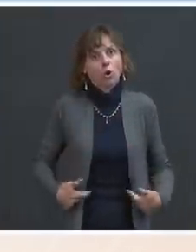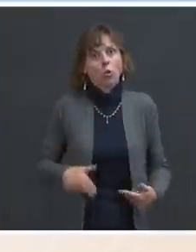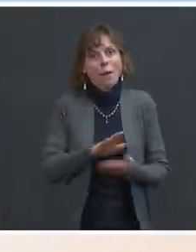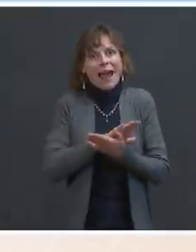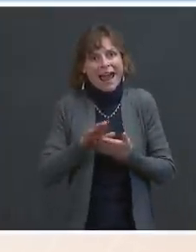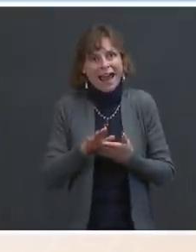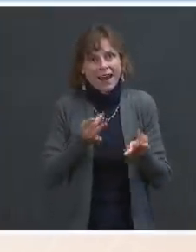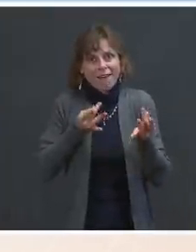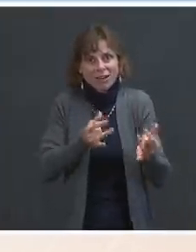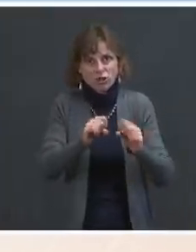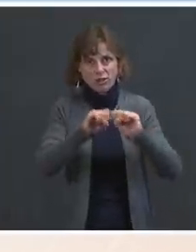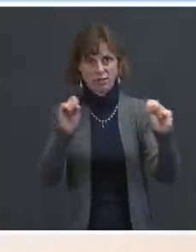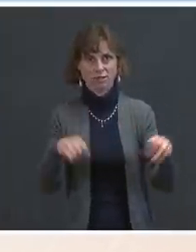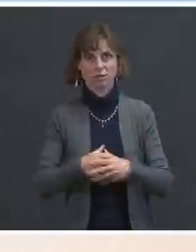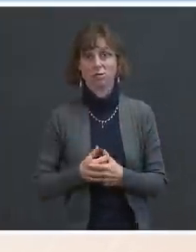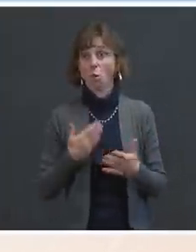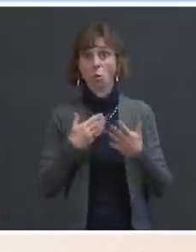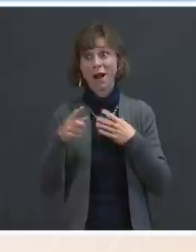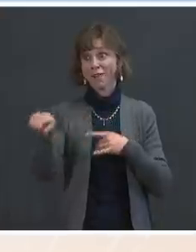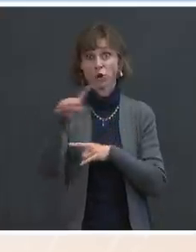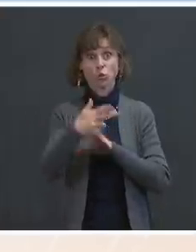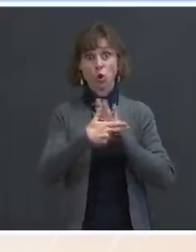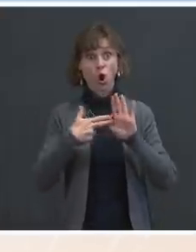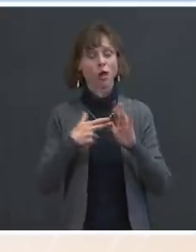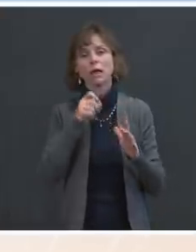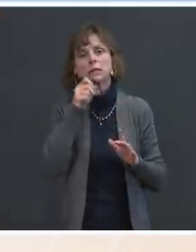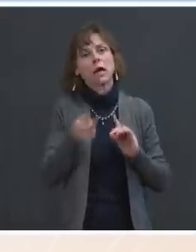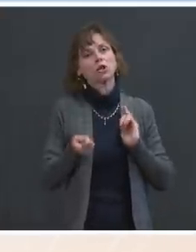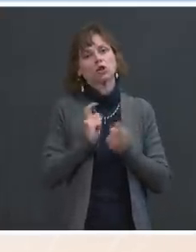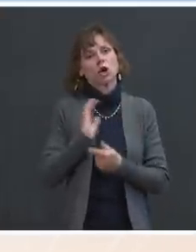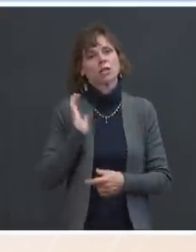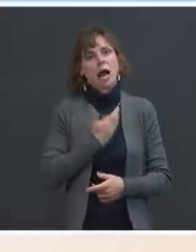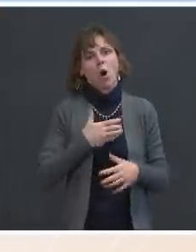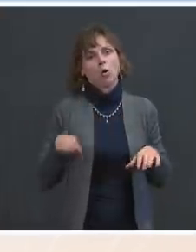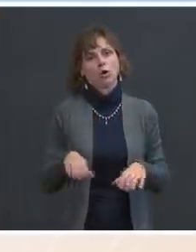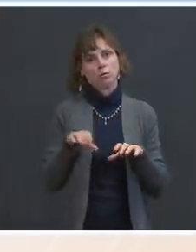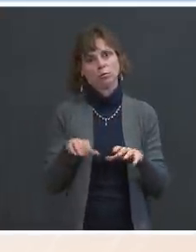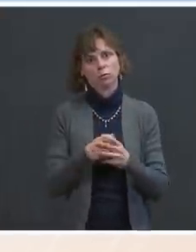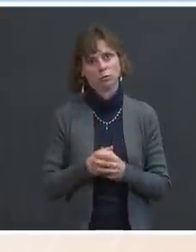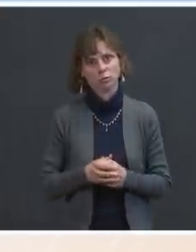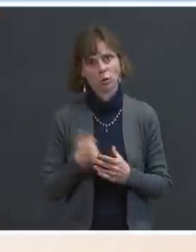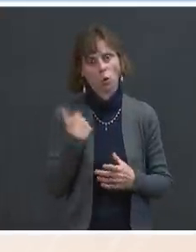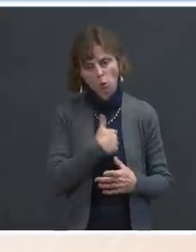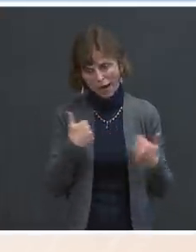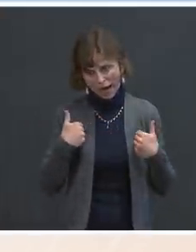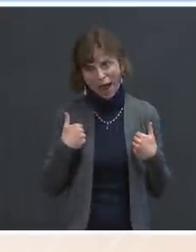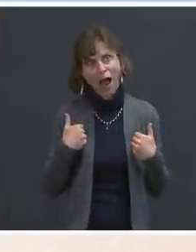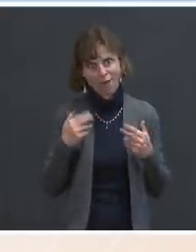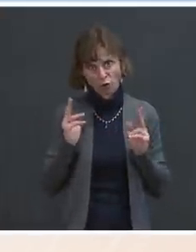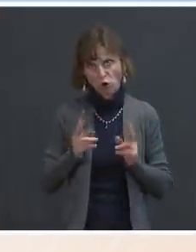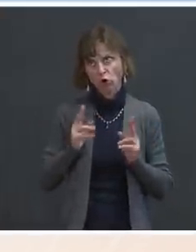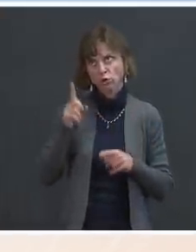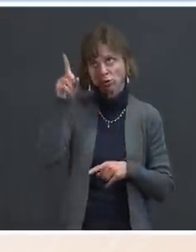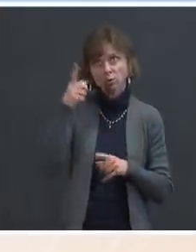And -- and whatever you call it wouldn't change what we're doing because we have urgency, from the President on down,